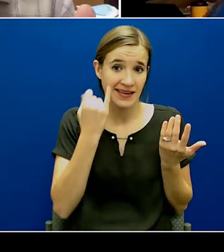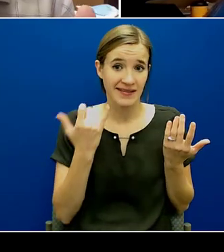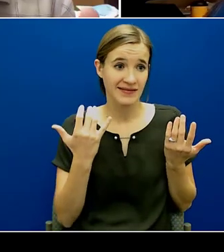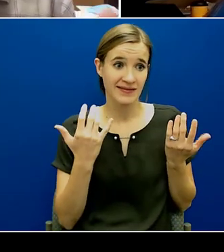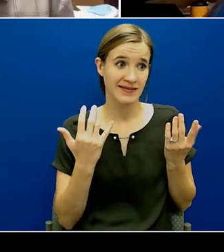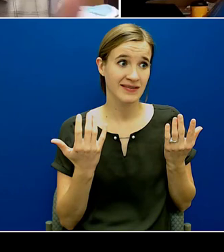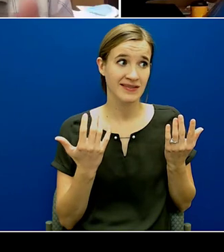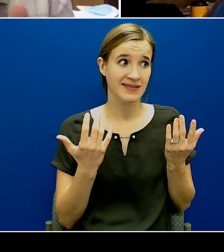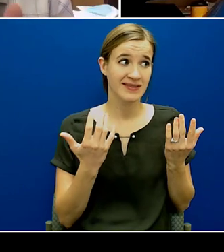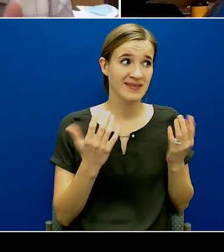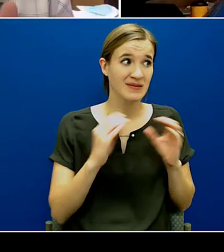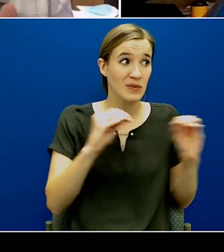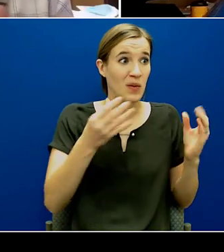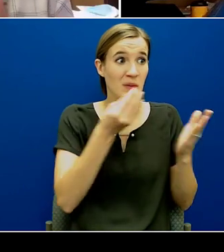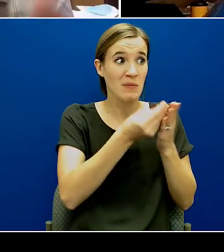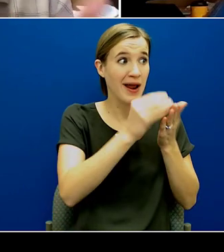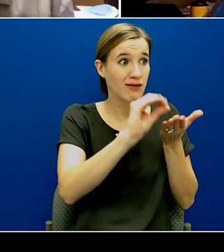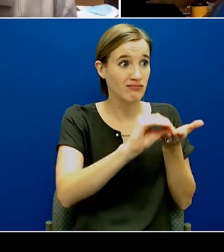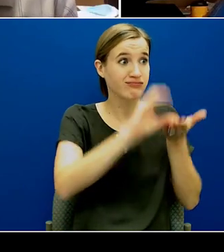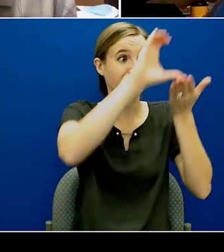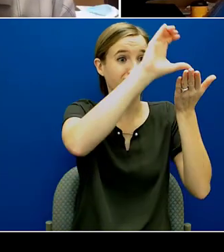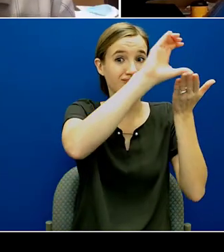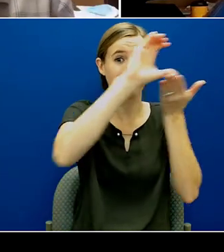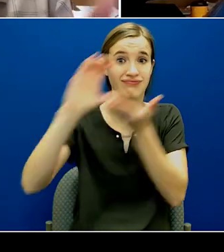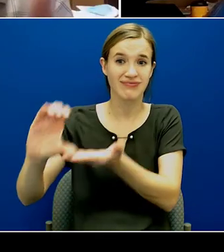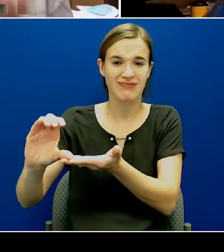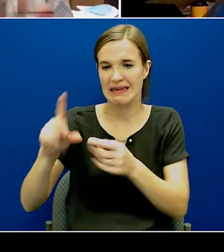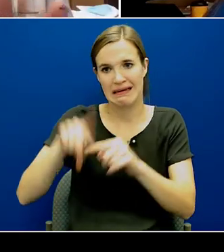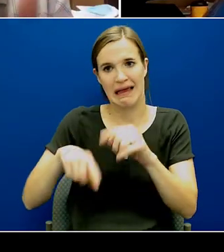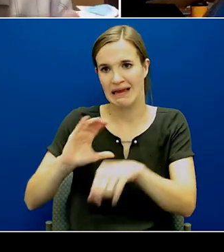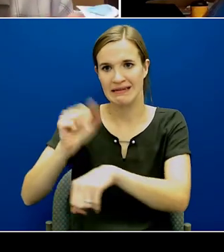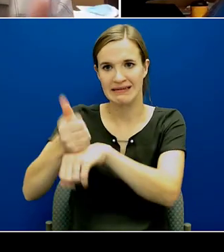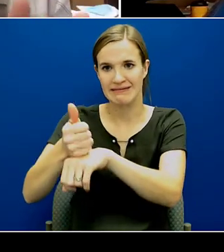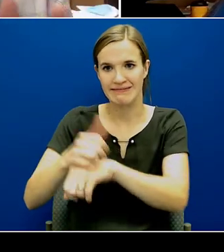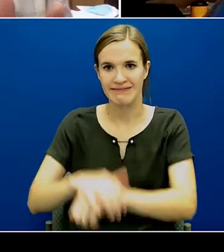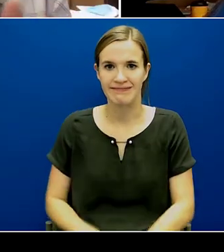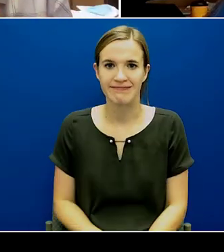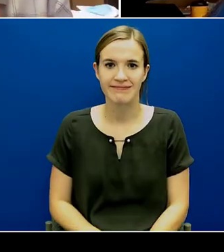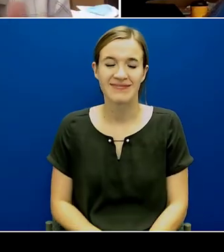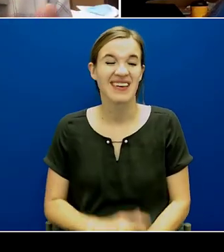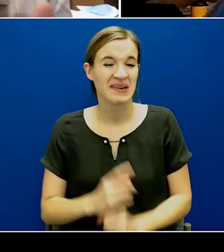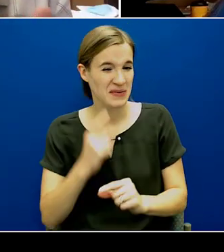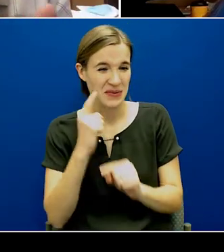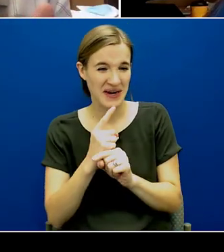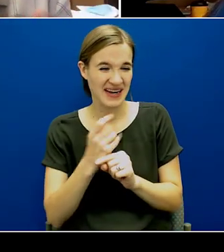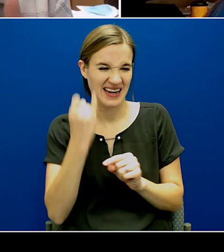with a local options tax, for example, Washington State, you'll find different tax rates for different communities because the